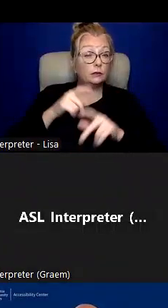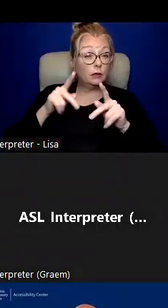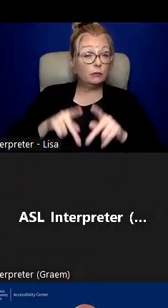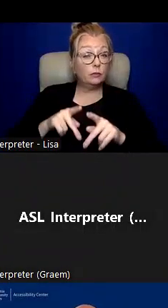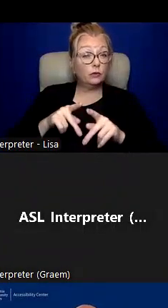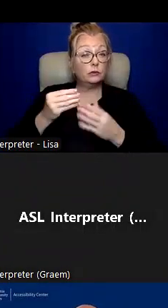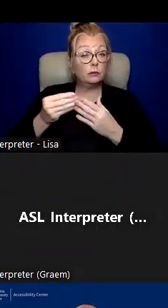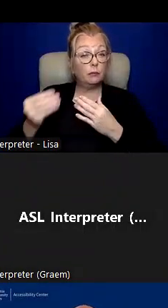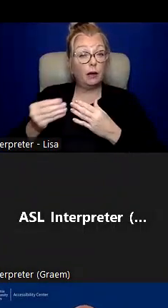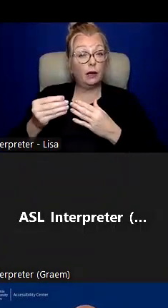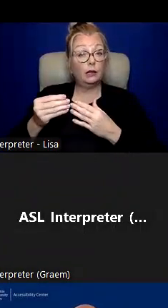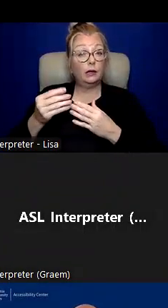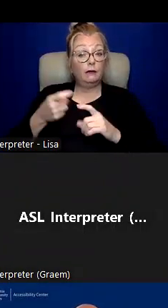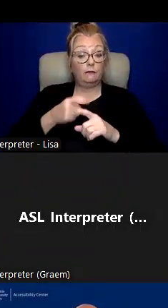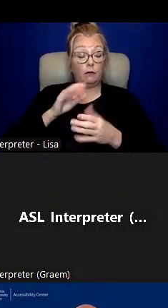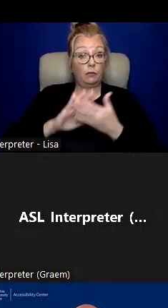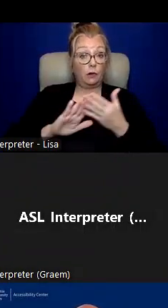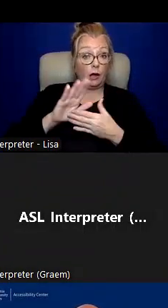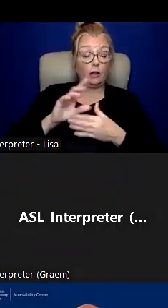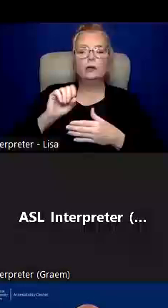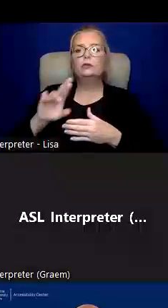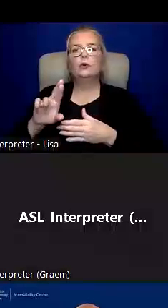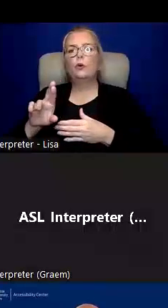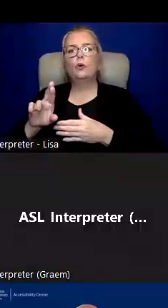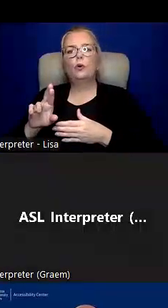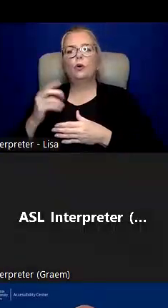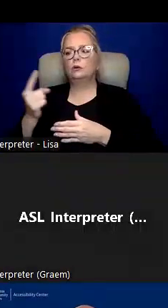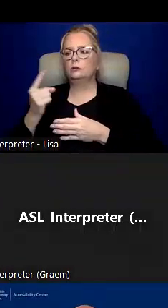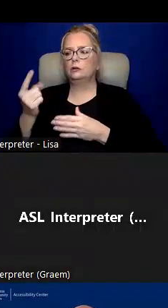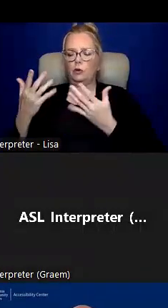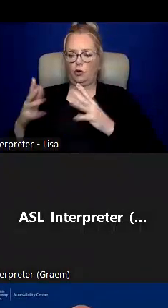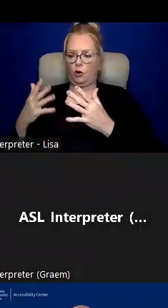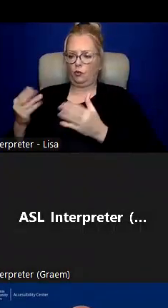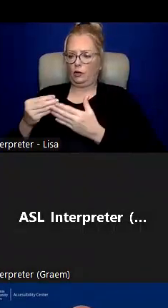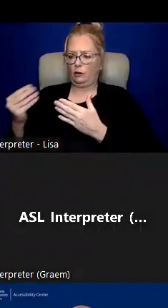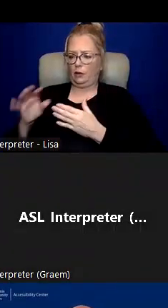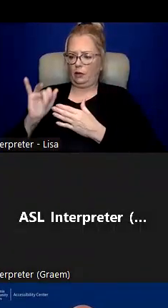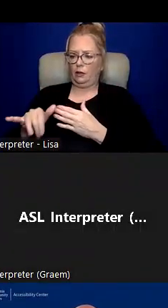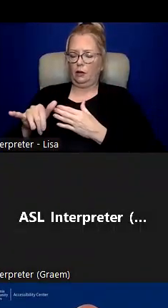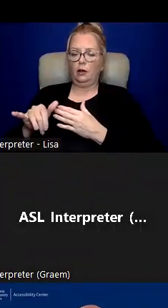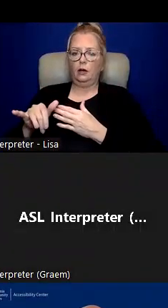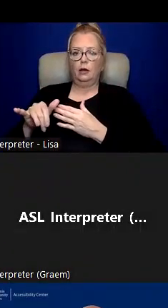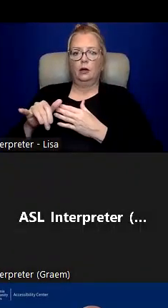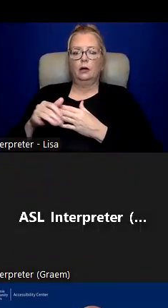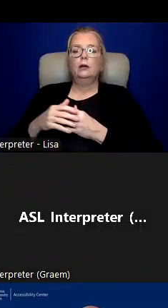Or is this a repeat of something someone has already bought? Or is this a renewal, which is more often in the case